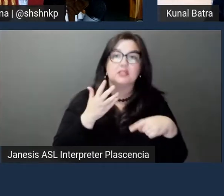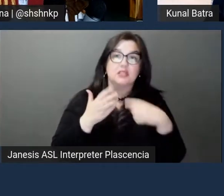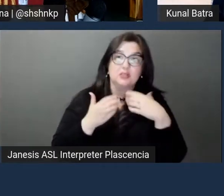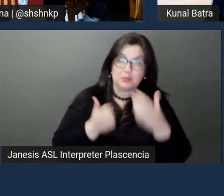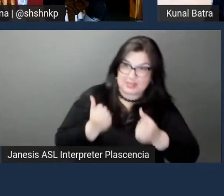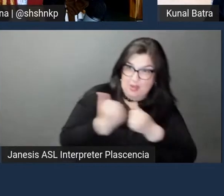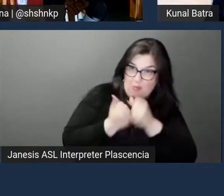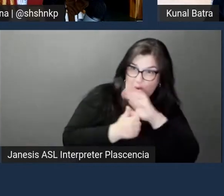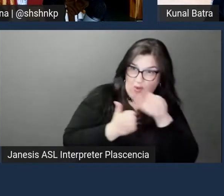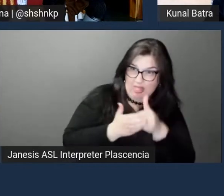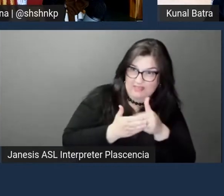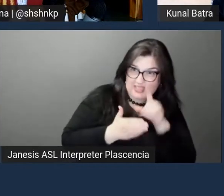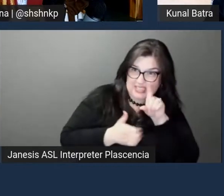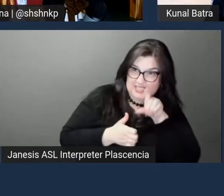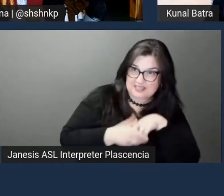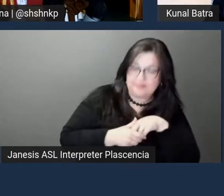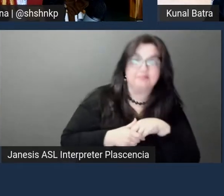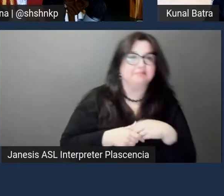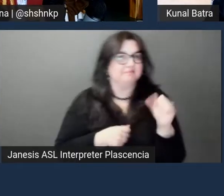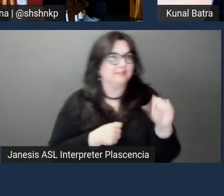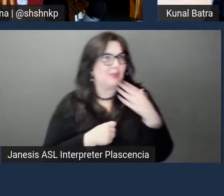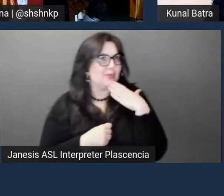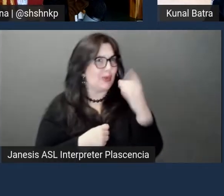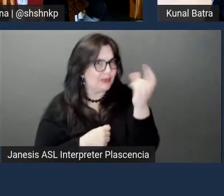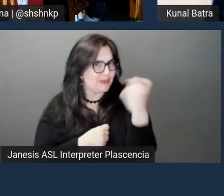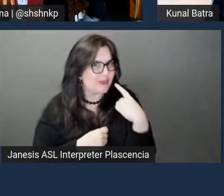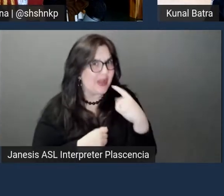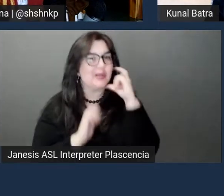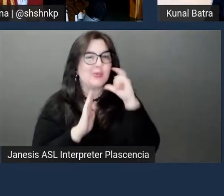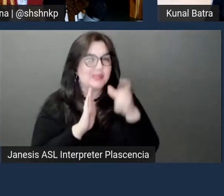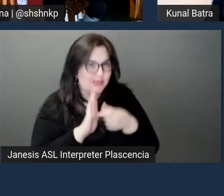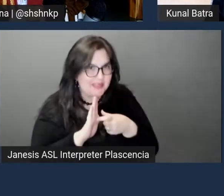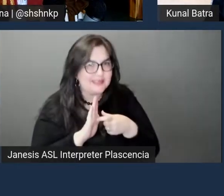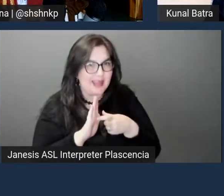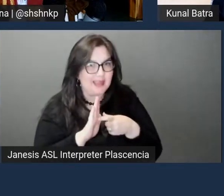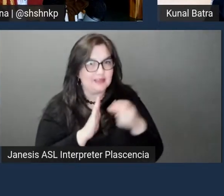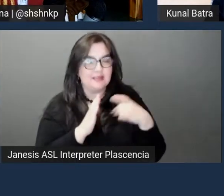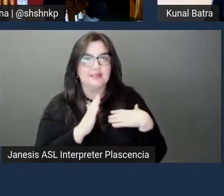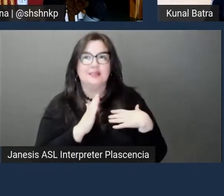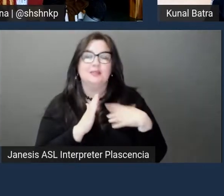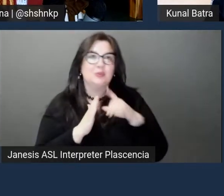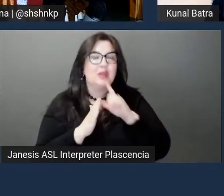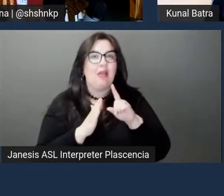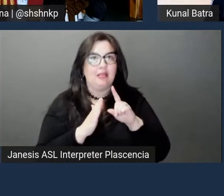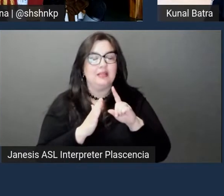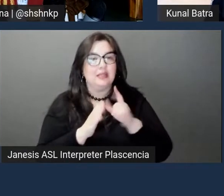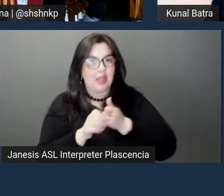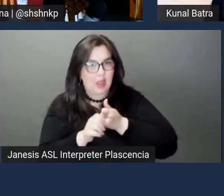So, we recognize that with almost a majority of the customers or users out there,